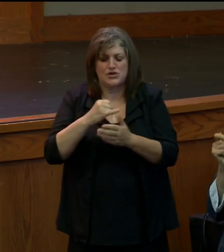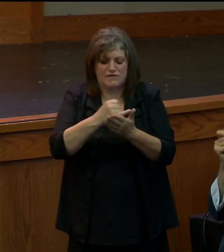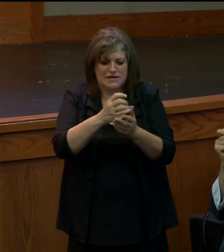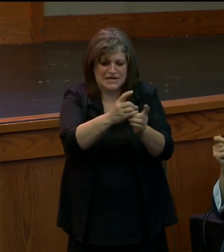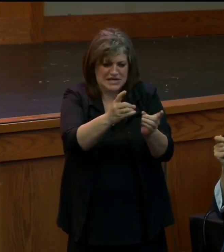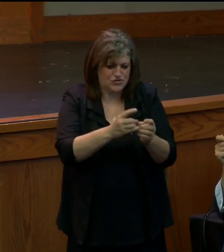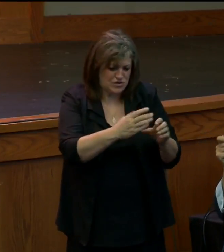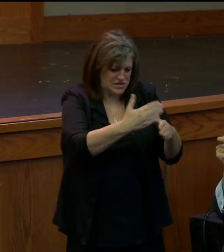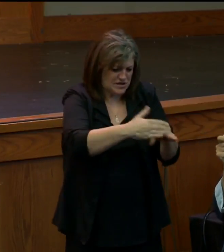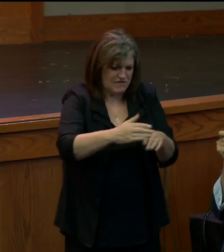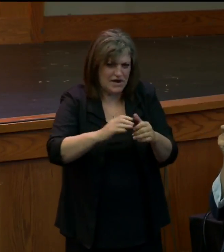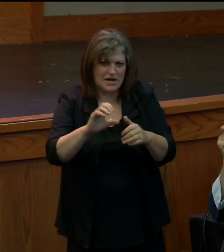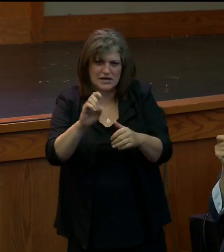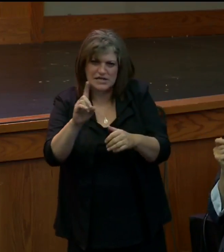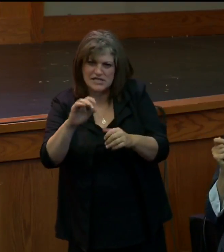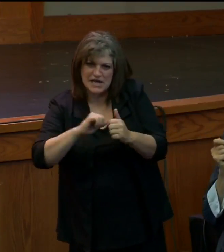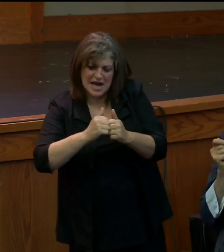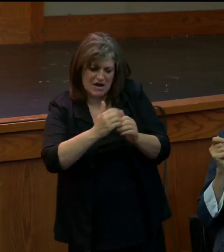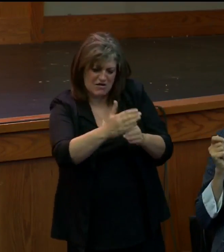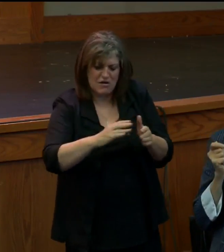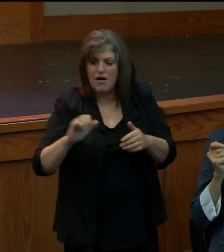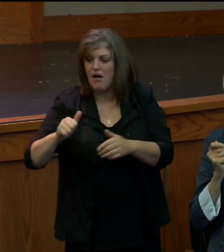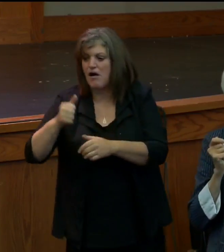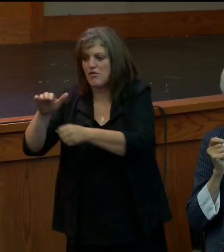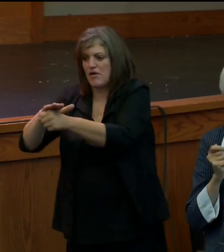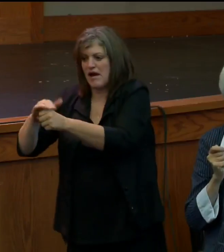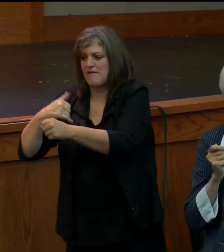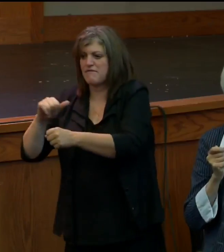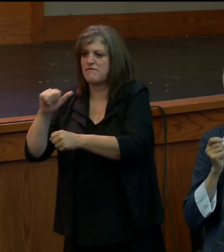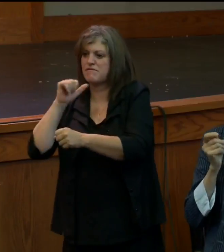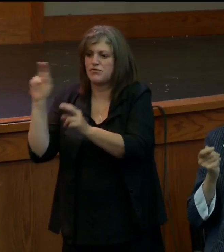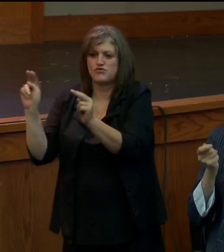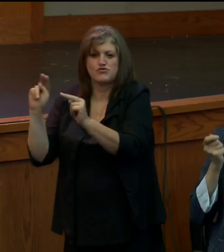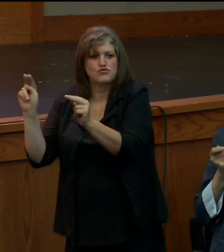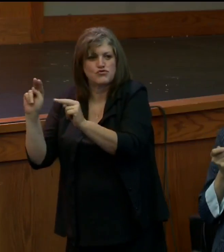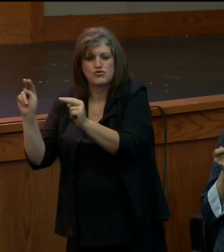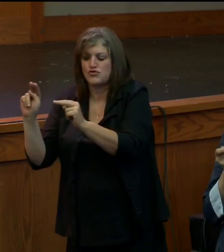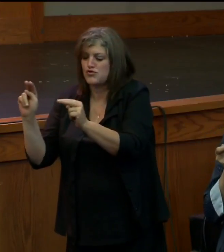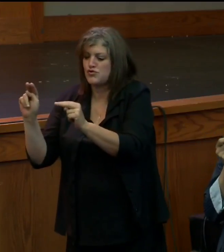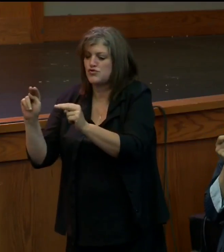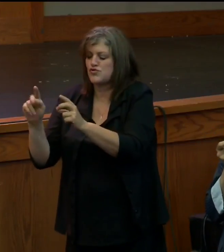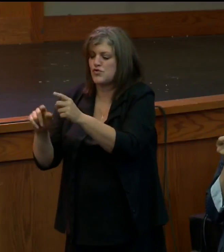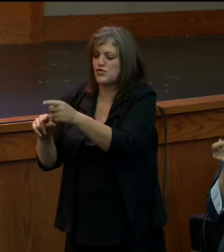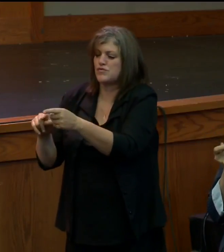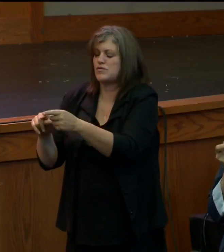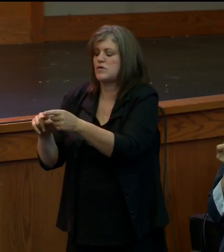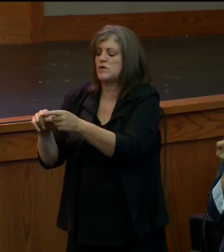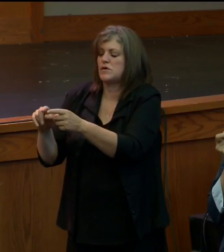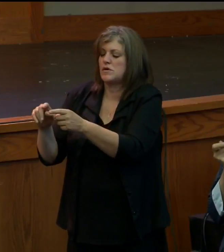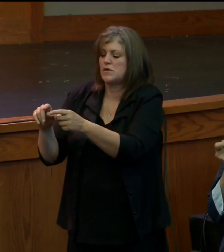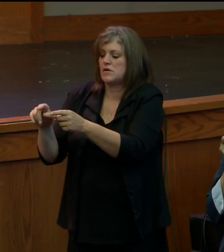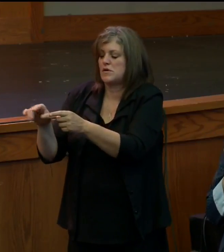OTHER JURISDICTIONS HAVE NONPARTISAN COMMISSIONS THAT DRAW DISTRICTS AND TAKE POLITICAL CONSIDERATIONS OUT OF